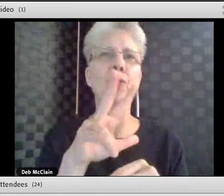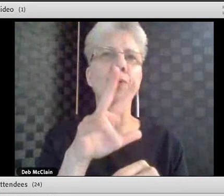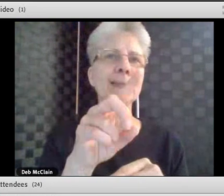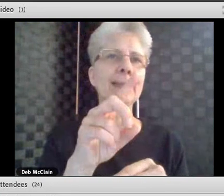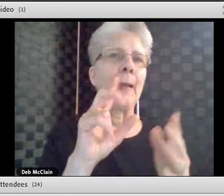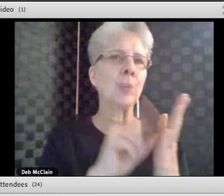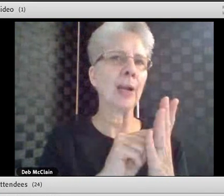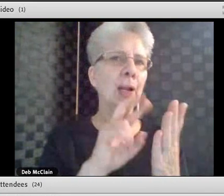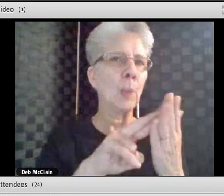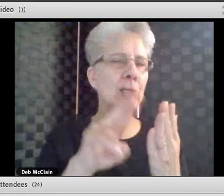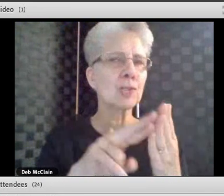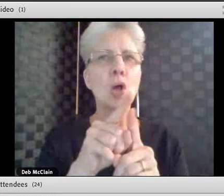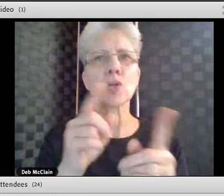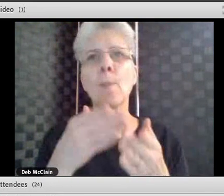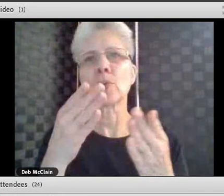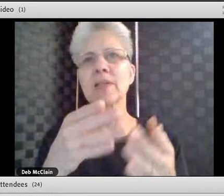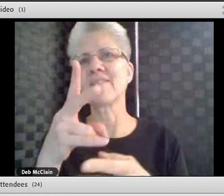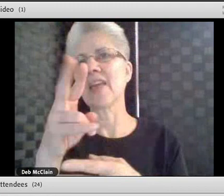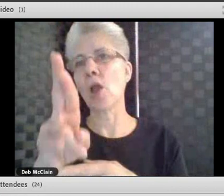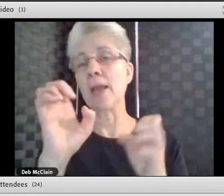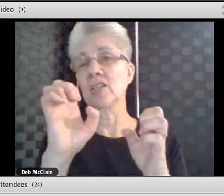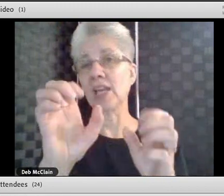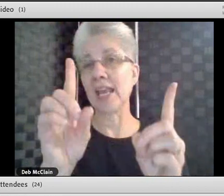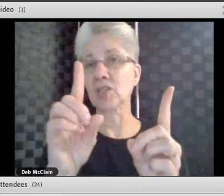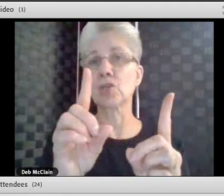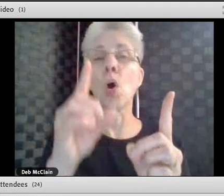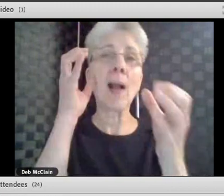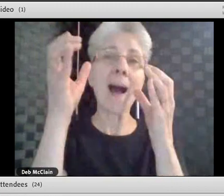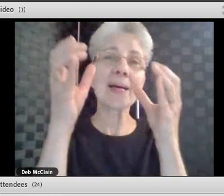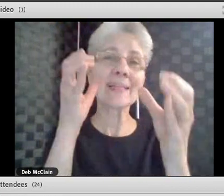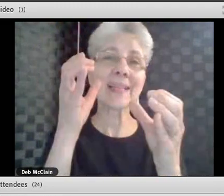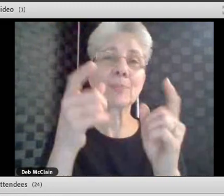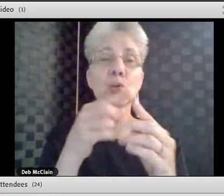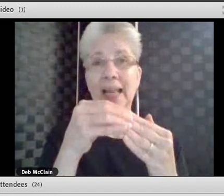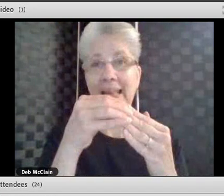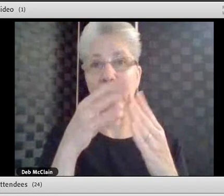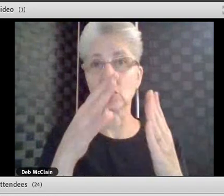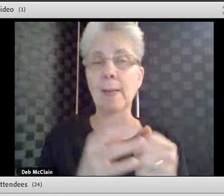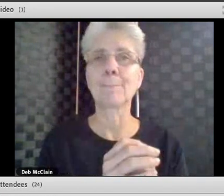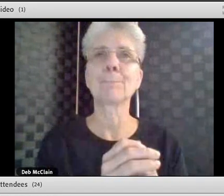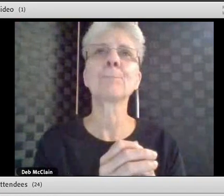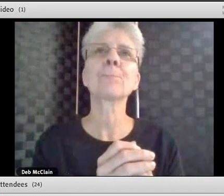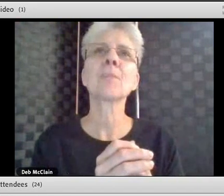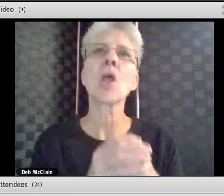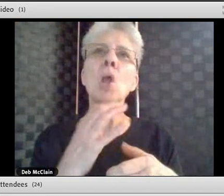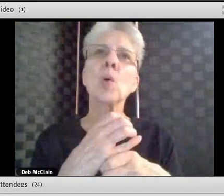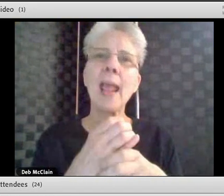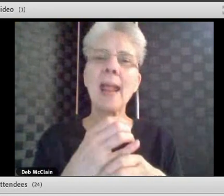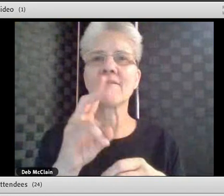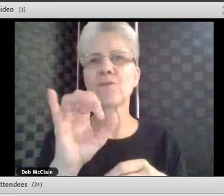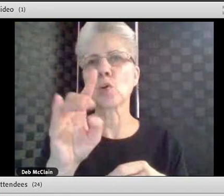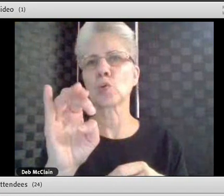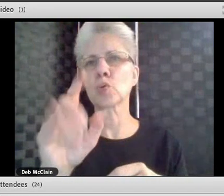They've used it for AR and 3-D printing research. They've also presented VR educational concepts to our leadership,